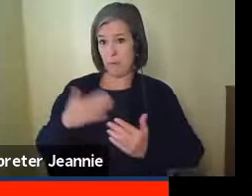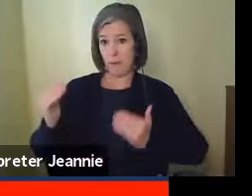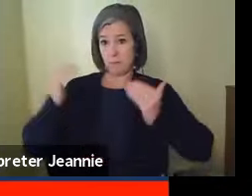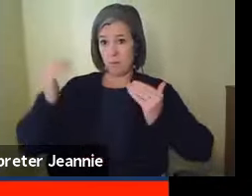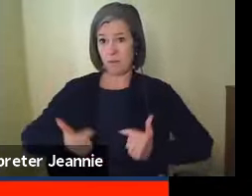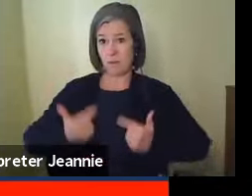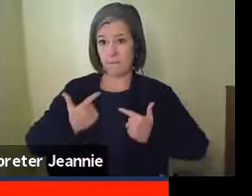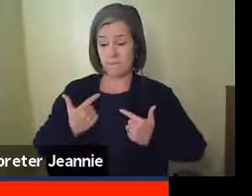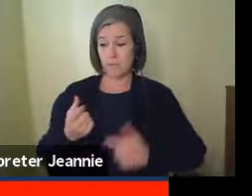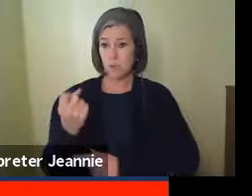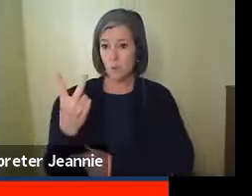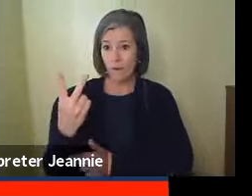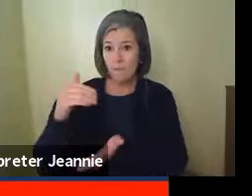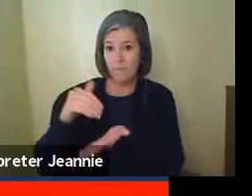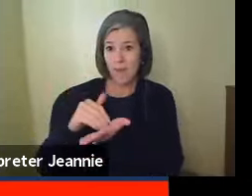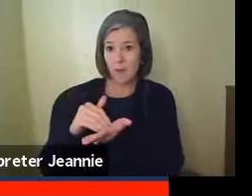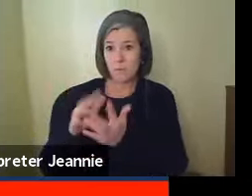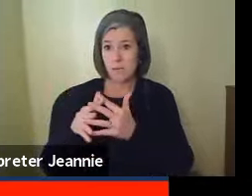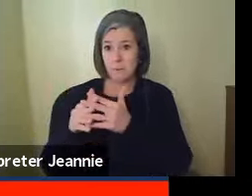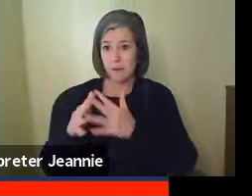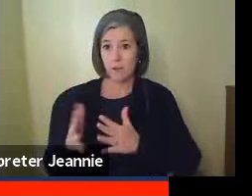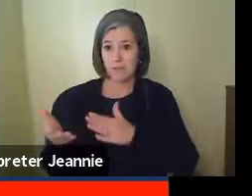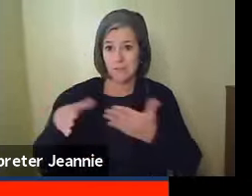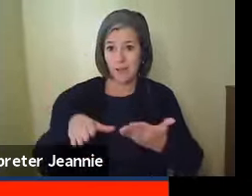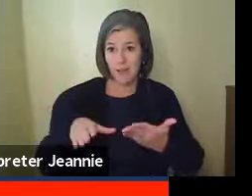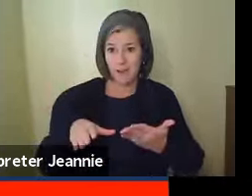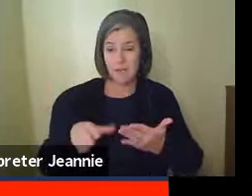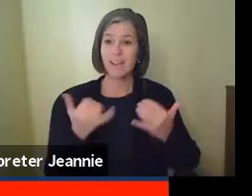12,000 Americans died. We crossed 300,000 Americans